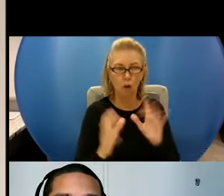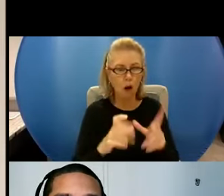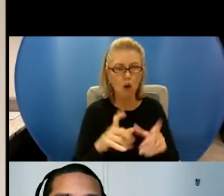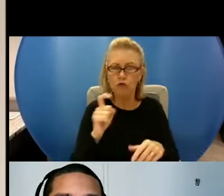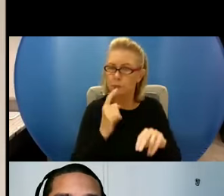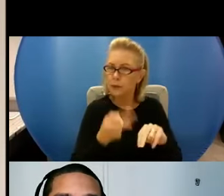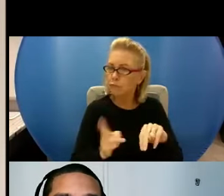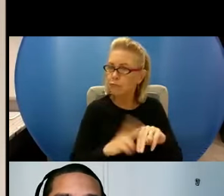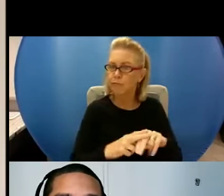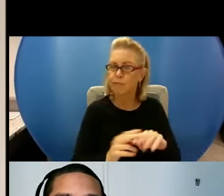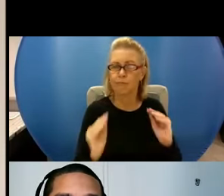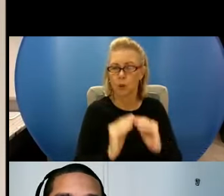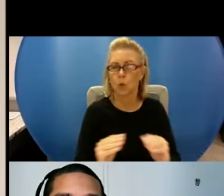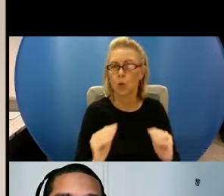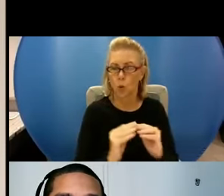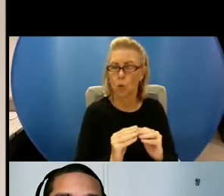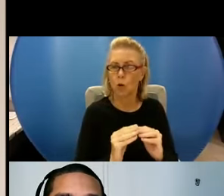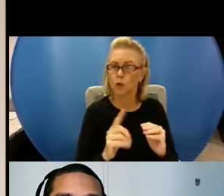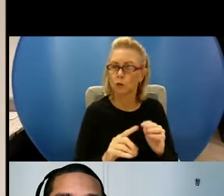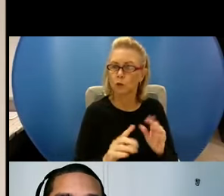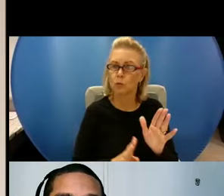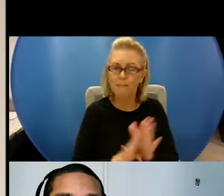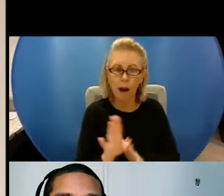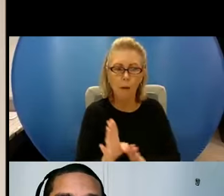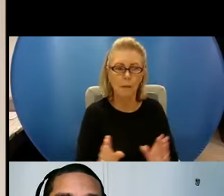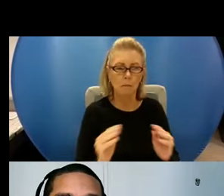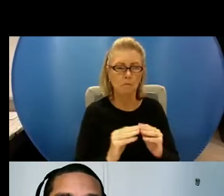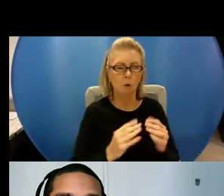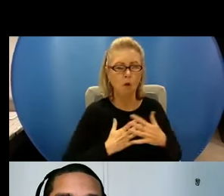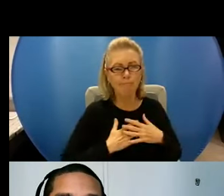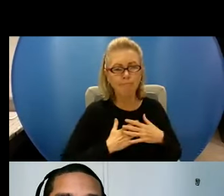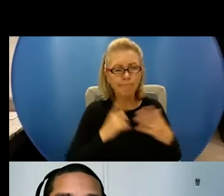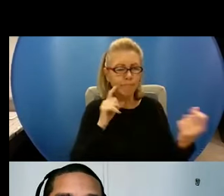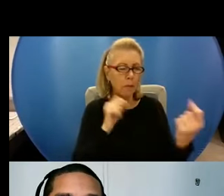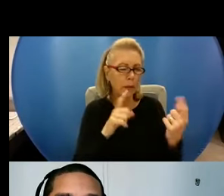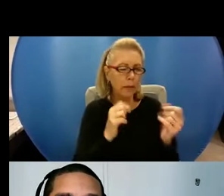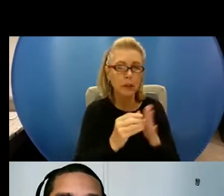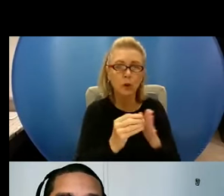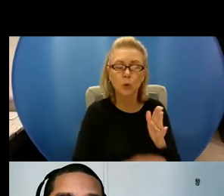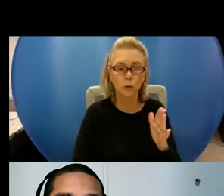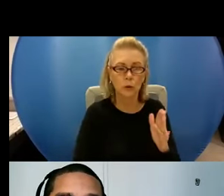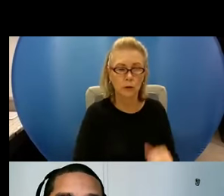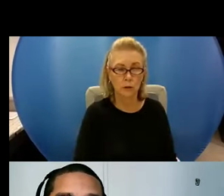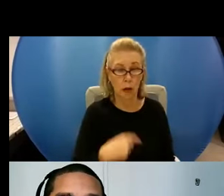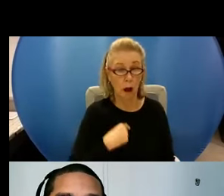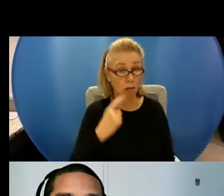develop more empathetic students. I think it would be helpful if the government were